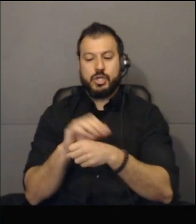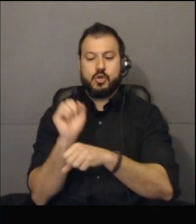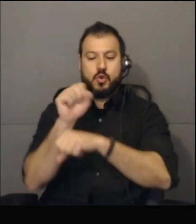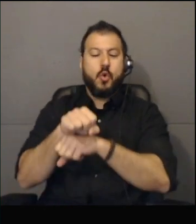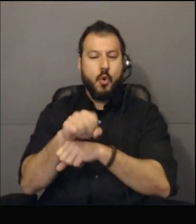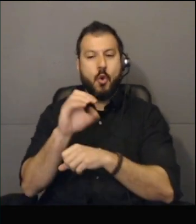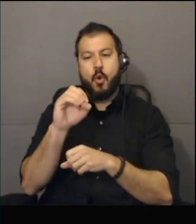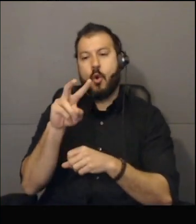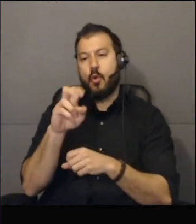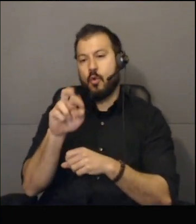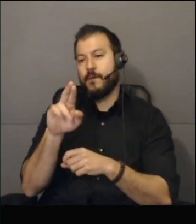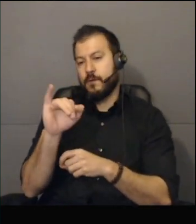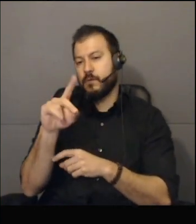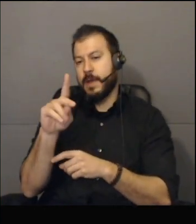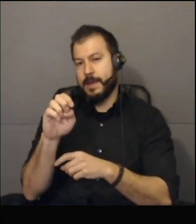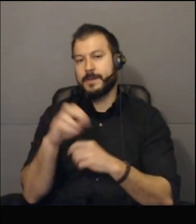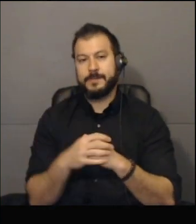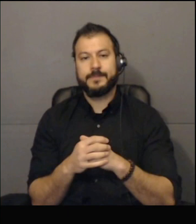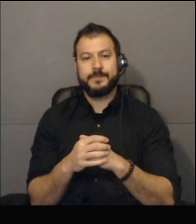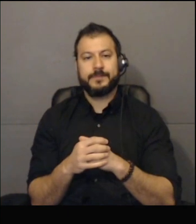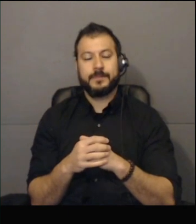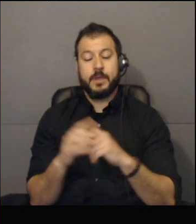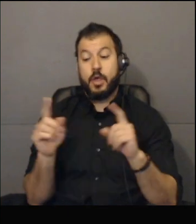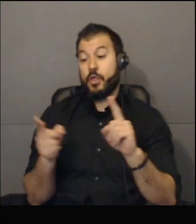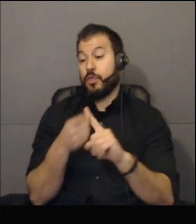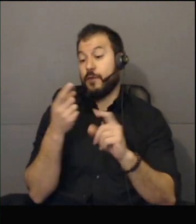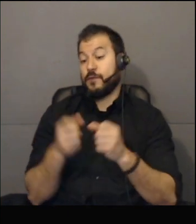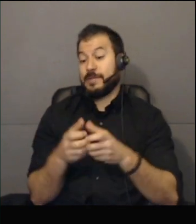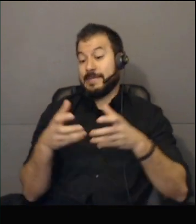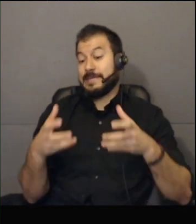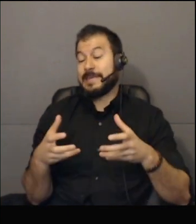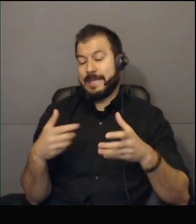The first scaling option will gonna describe his schedule,